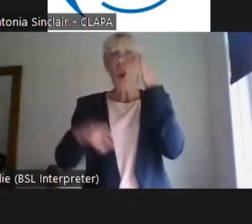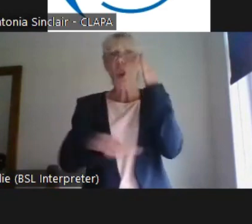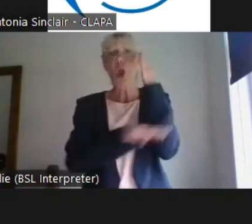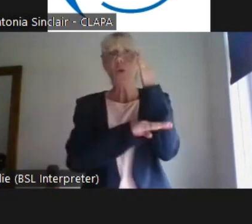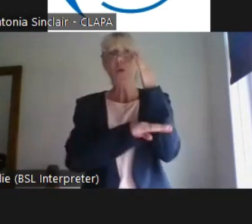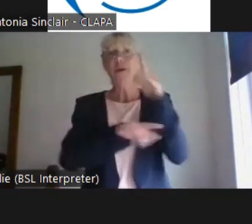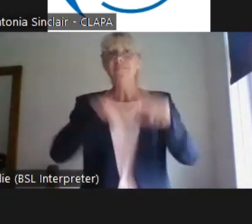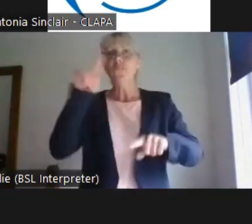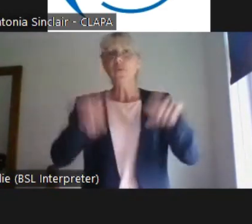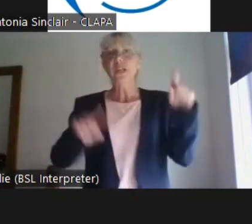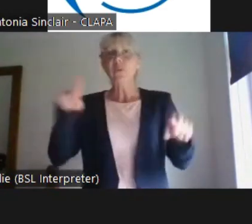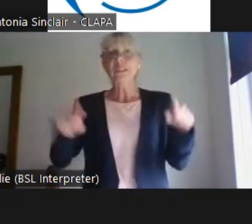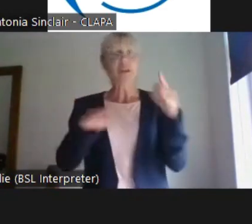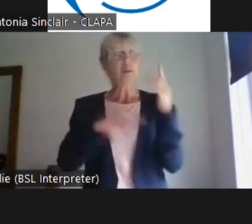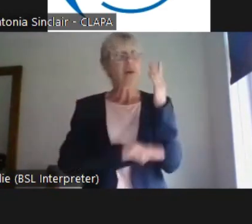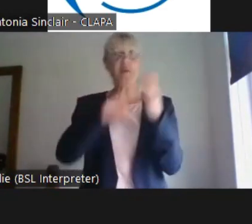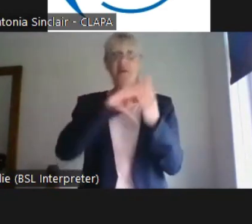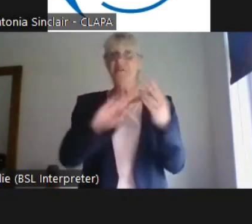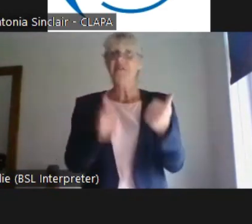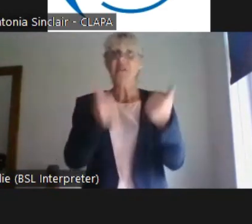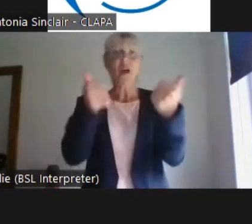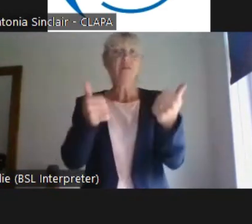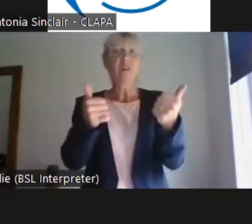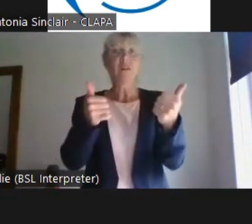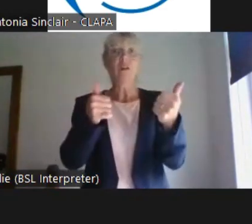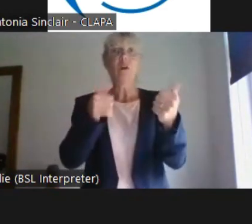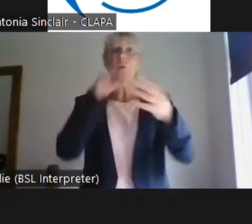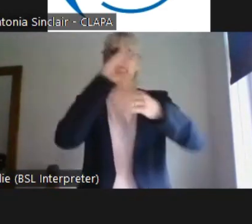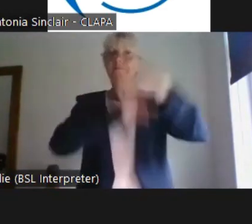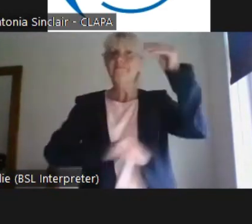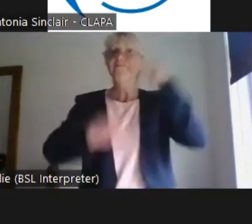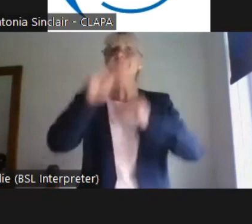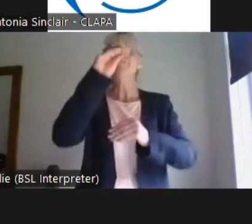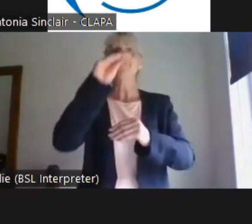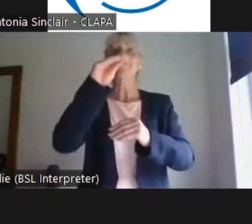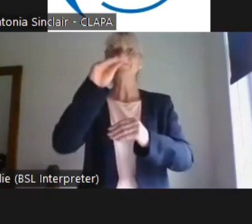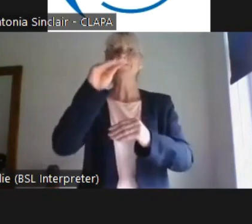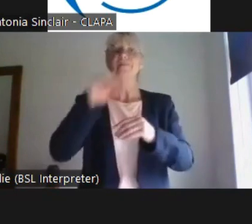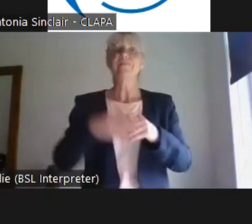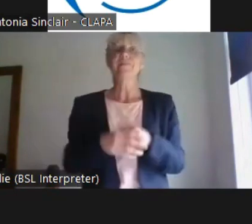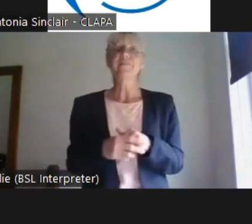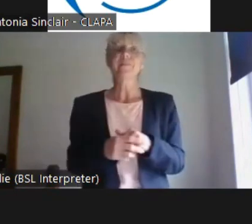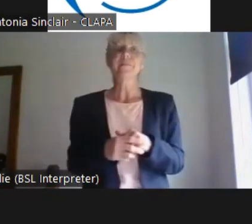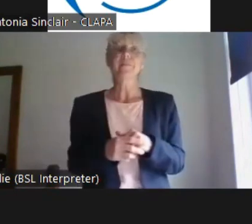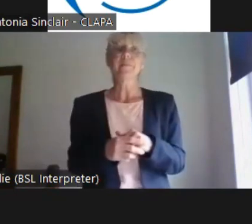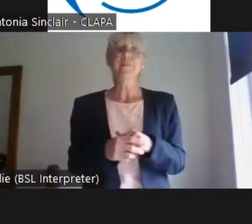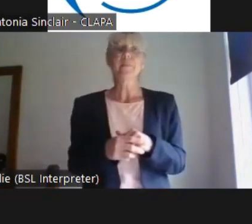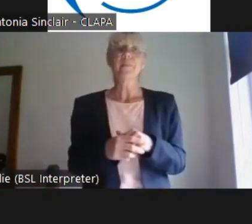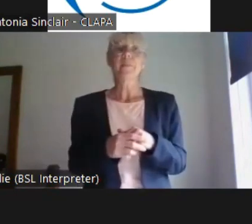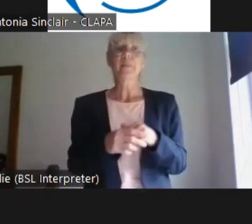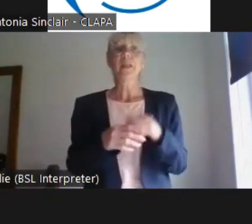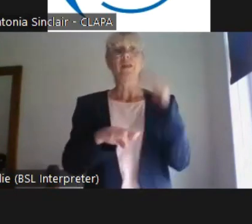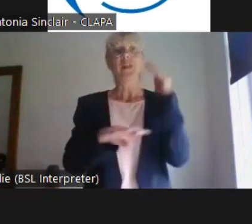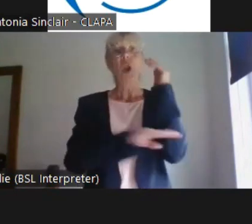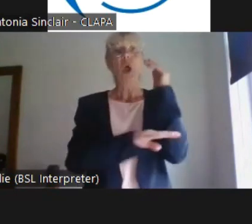rest are fine or conversely a hearing loss in the high frequencies that the lows low frequencies are